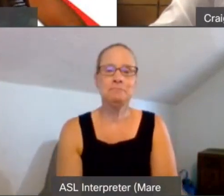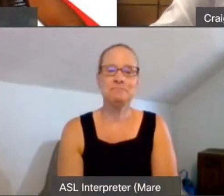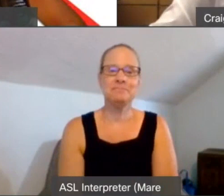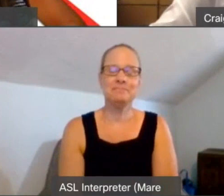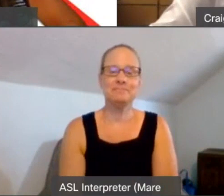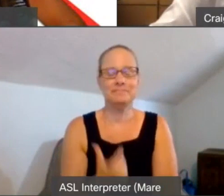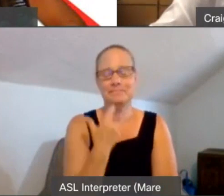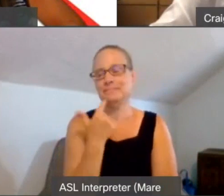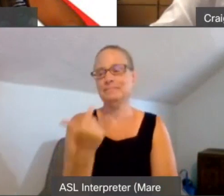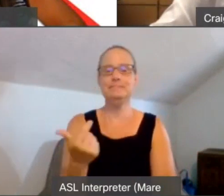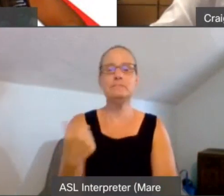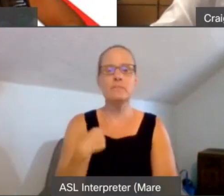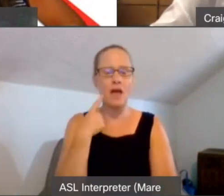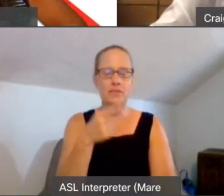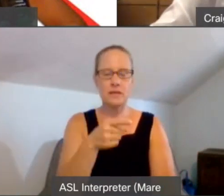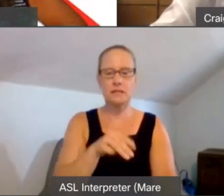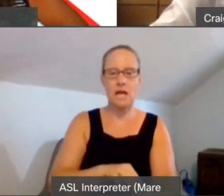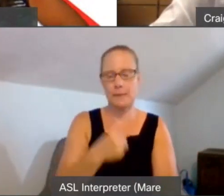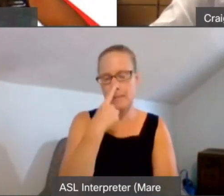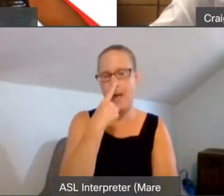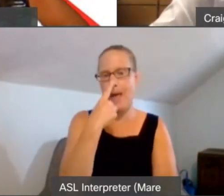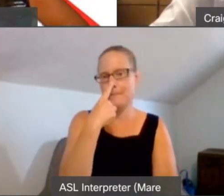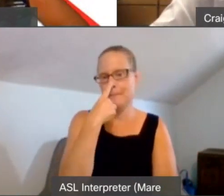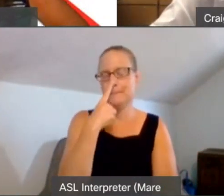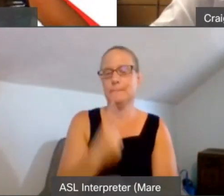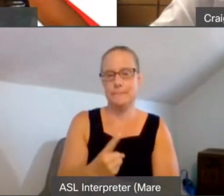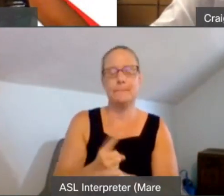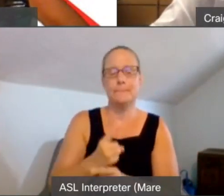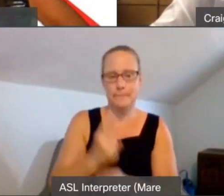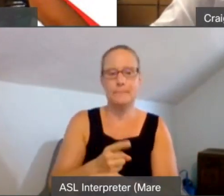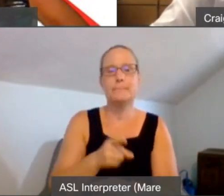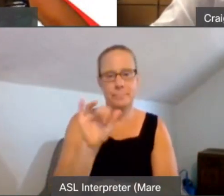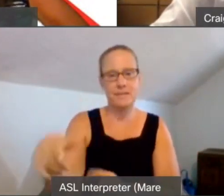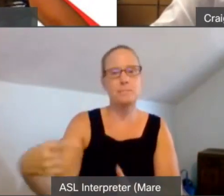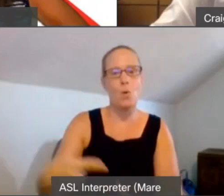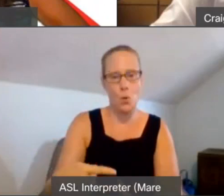I think that doctor hit the nail on the head. Is that we have to step out of ourselves